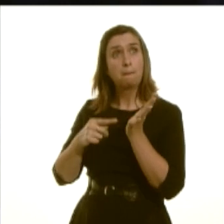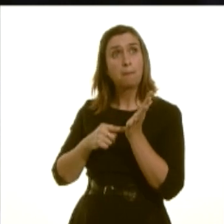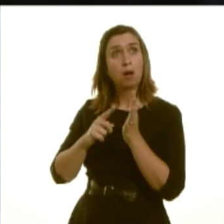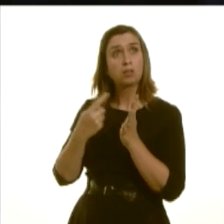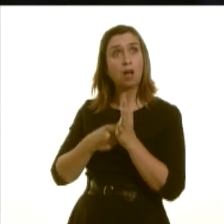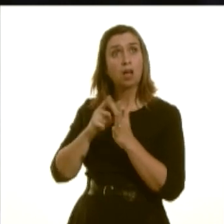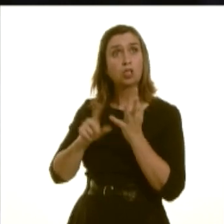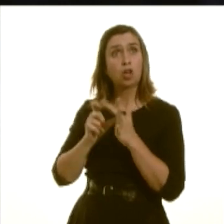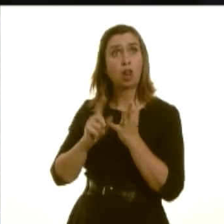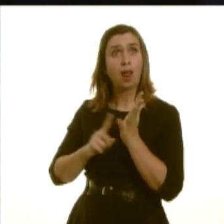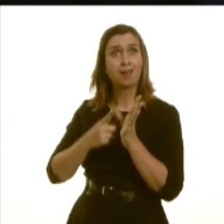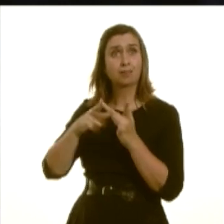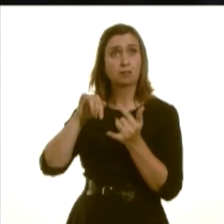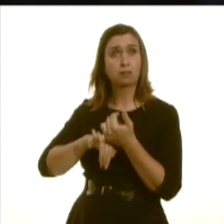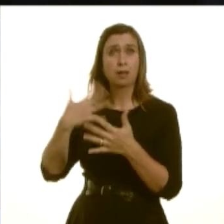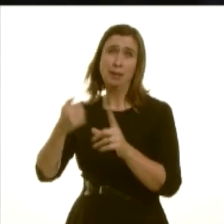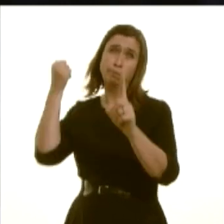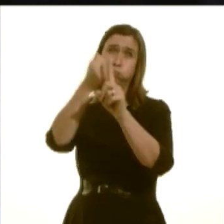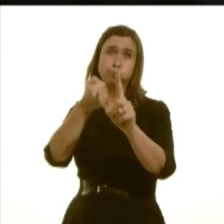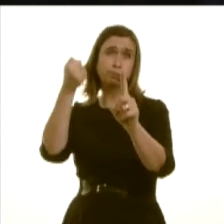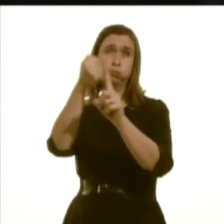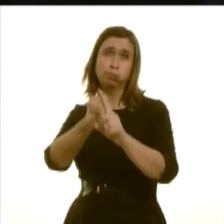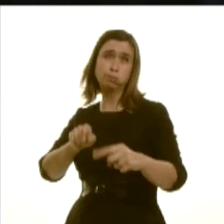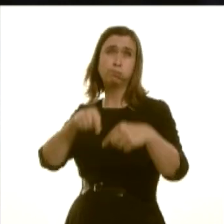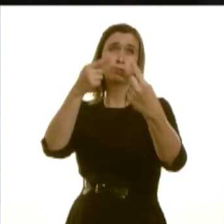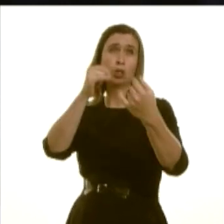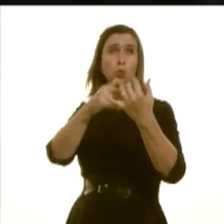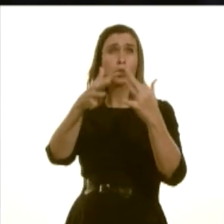up against the City and County of Swansea Council and placed significant pressure on